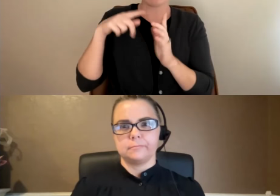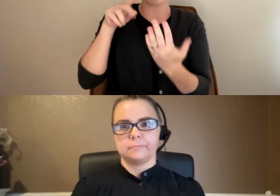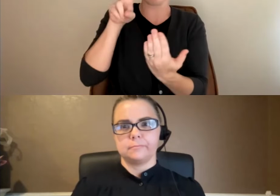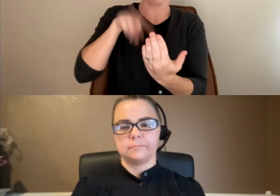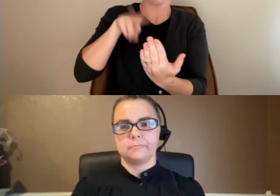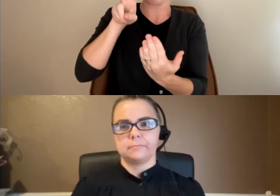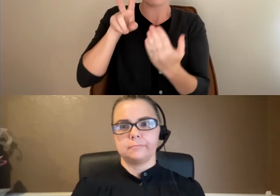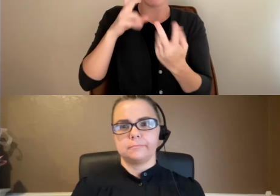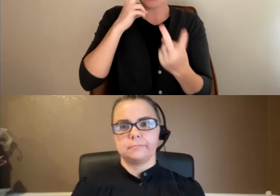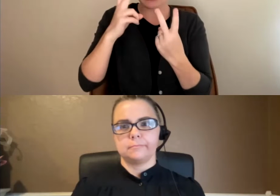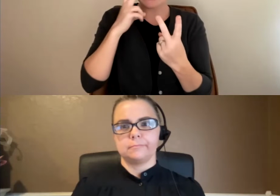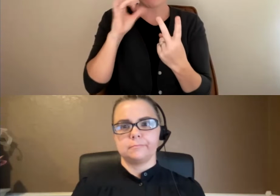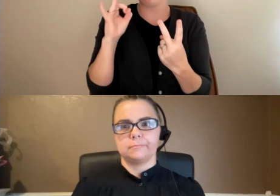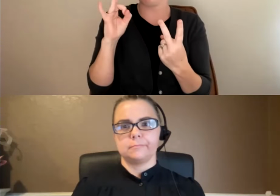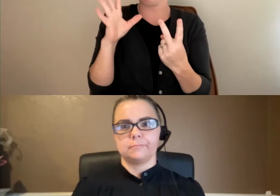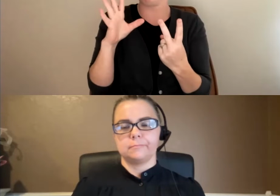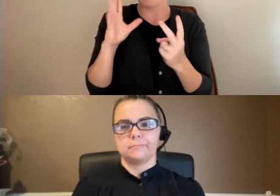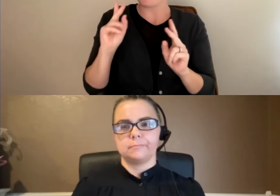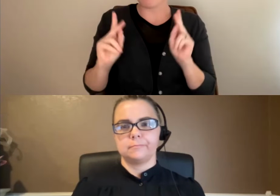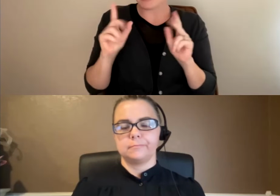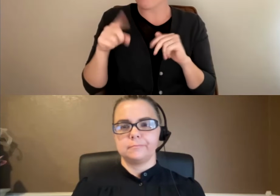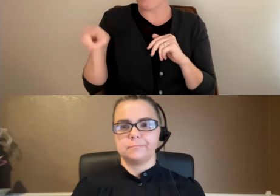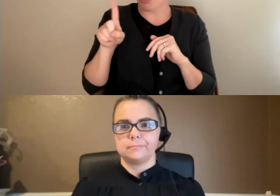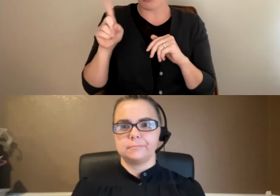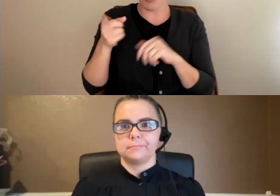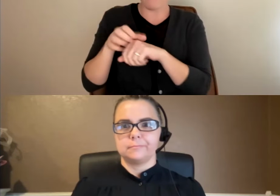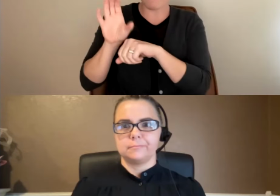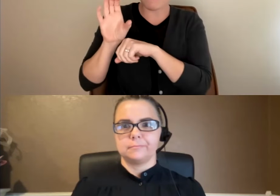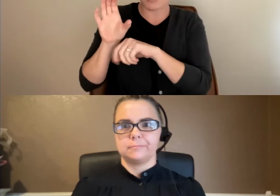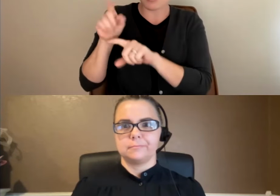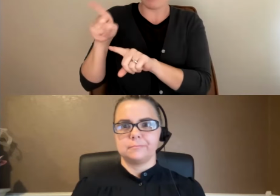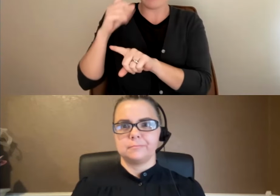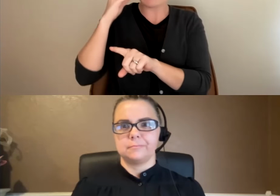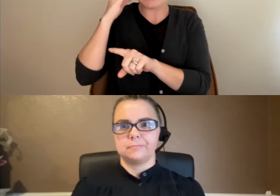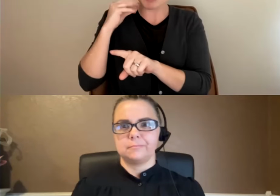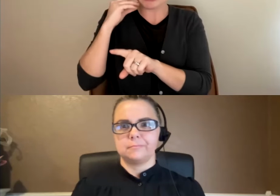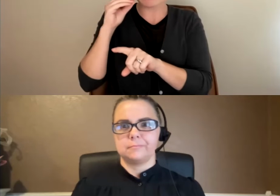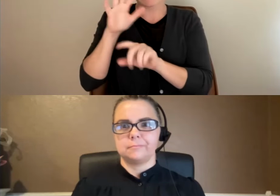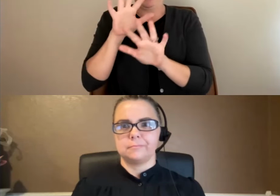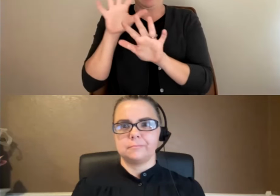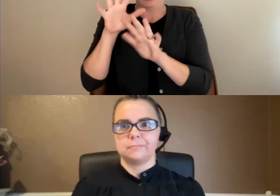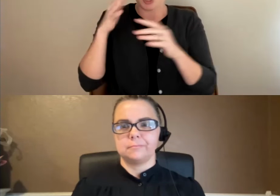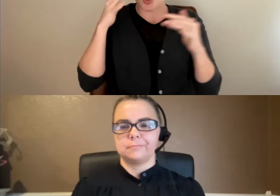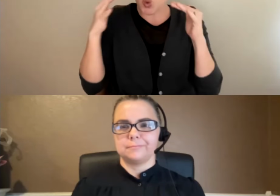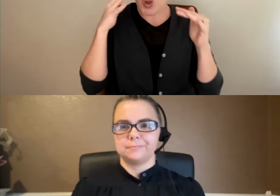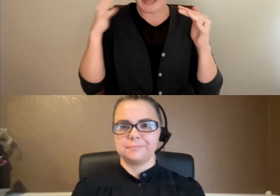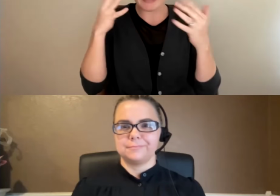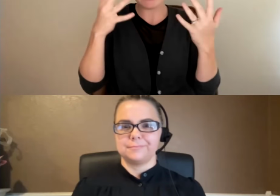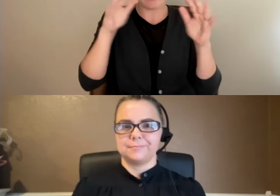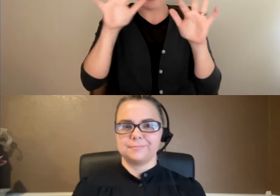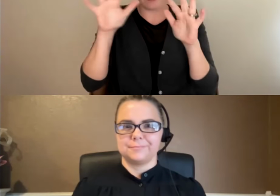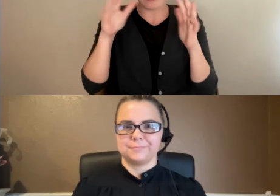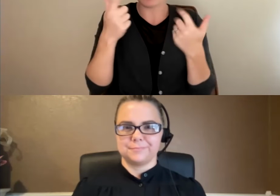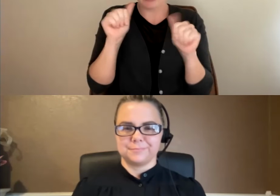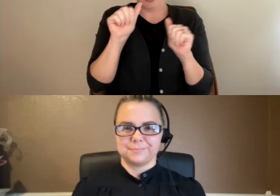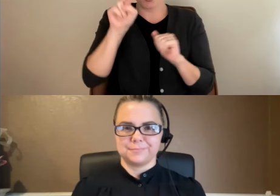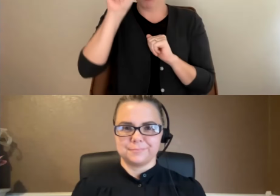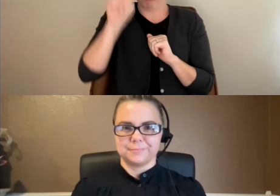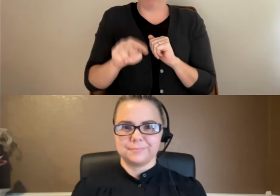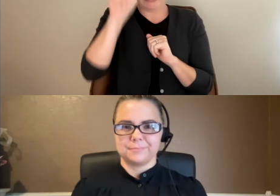very problematic. Folks are forced to ... in the same way that you would experience a table.